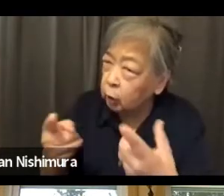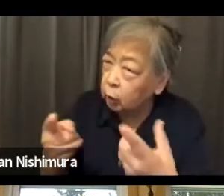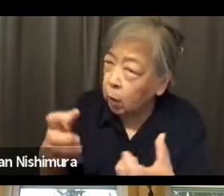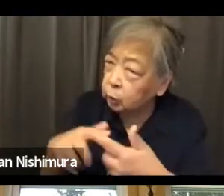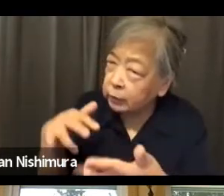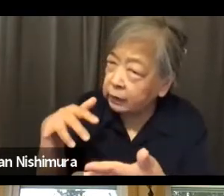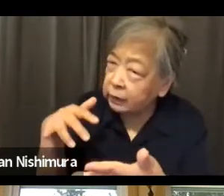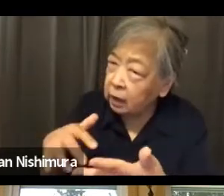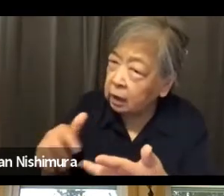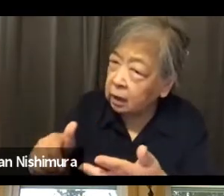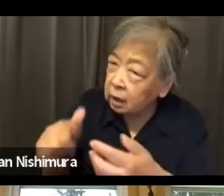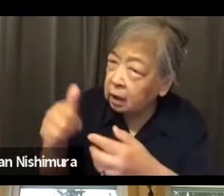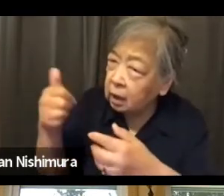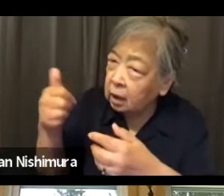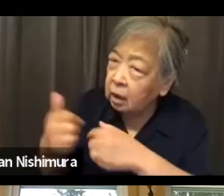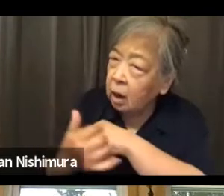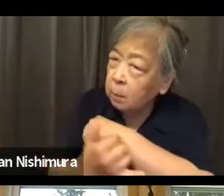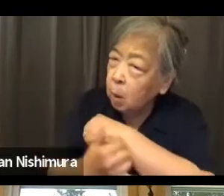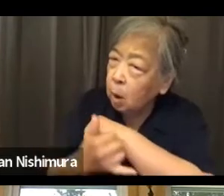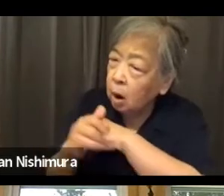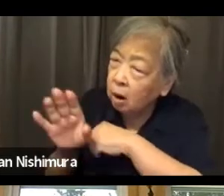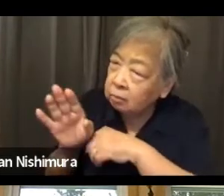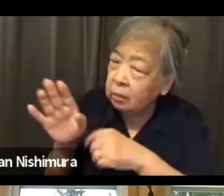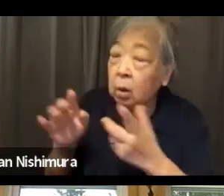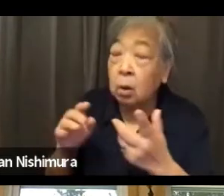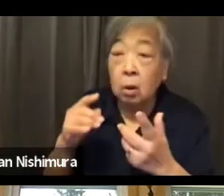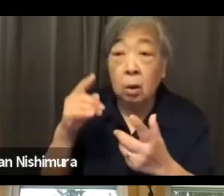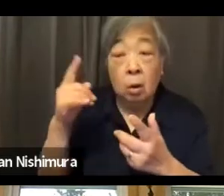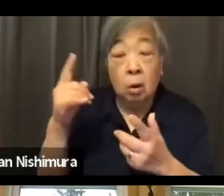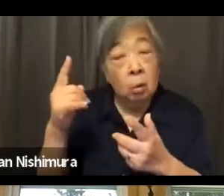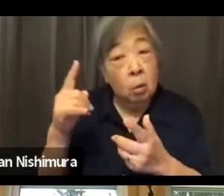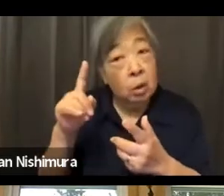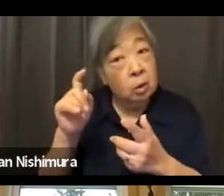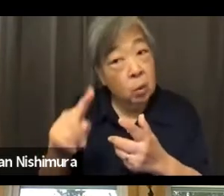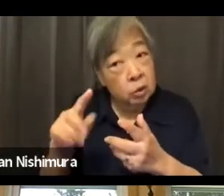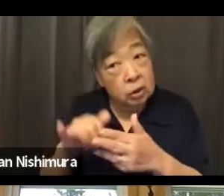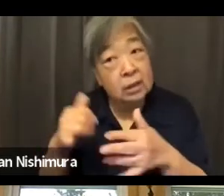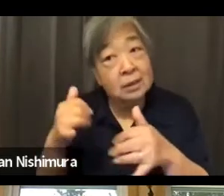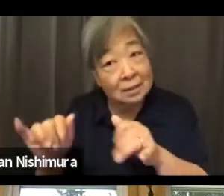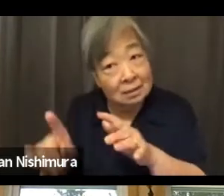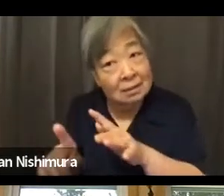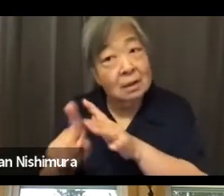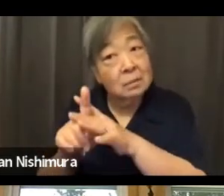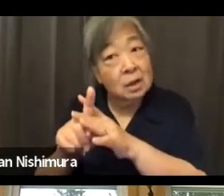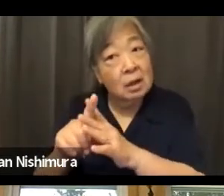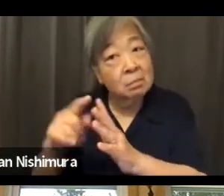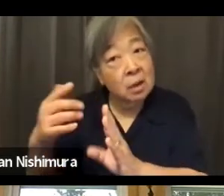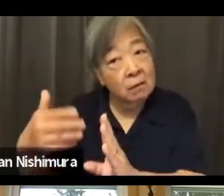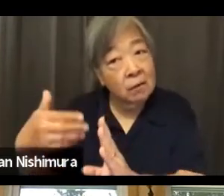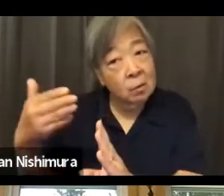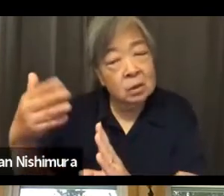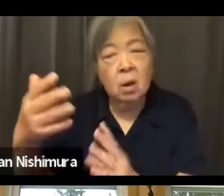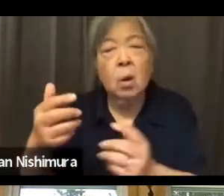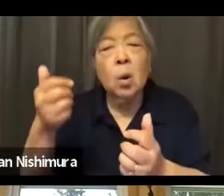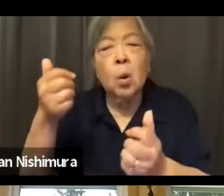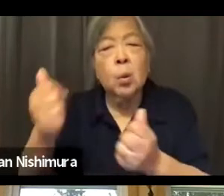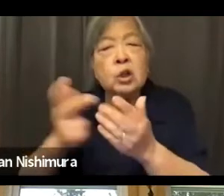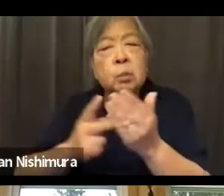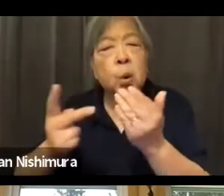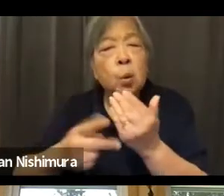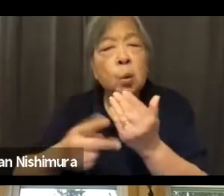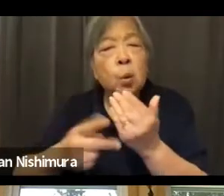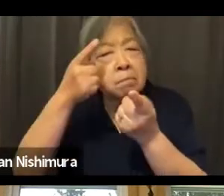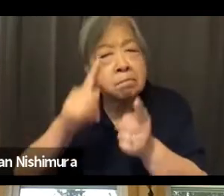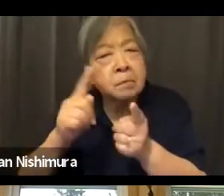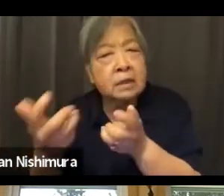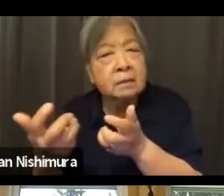One of the questions that still occasionally arises is: Which program is best for my particular